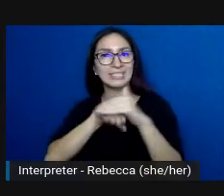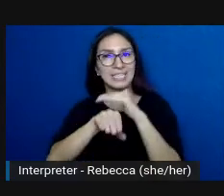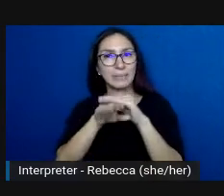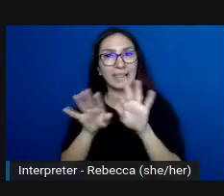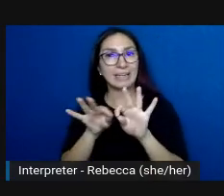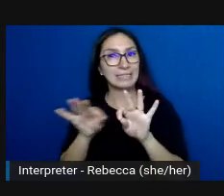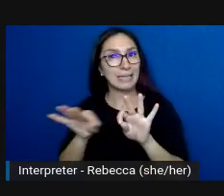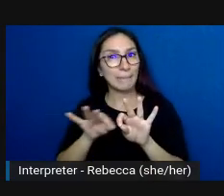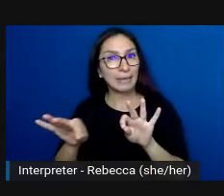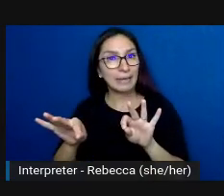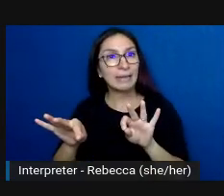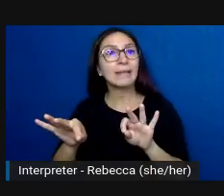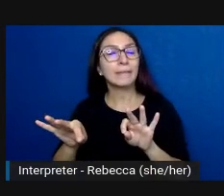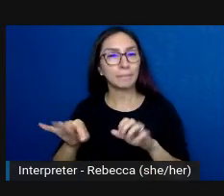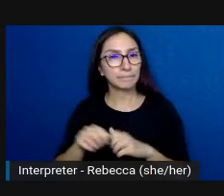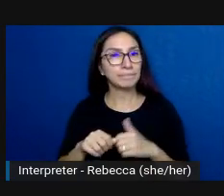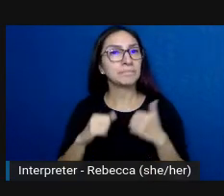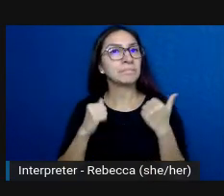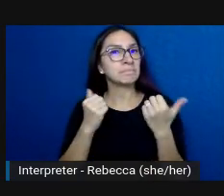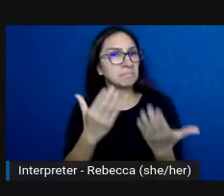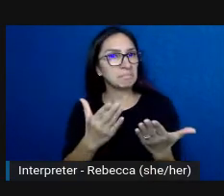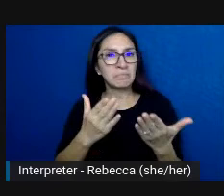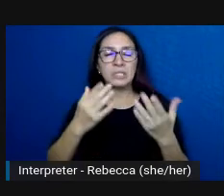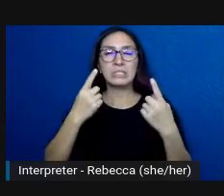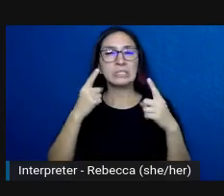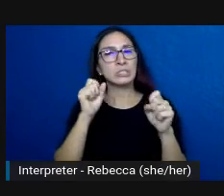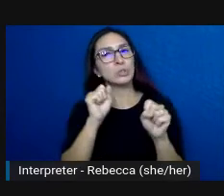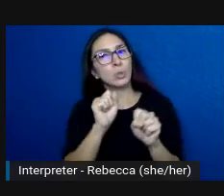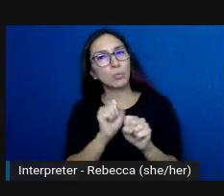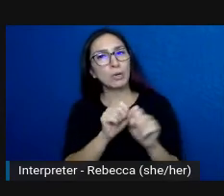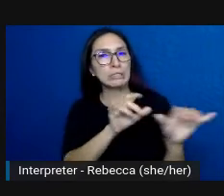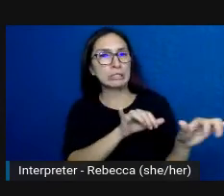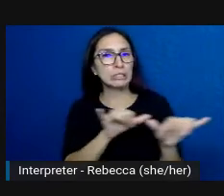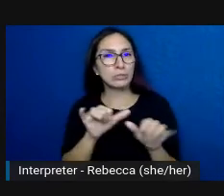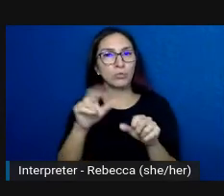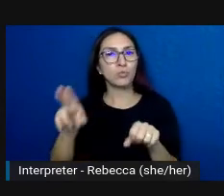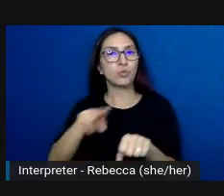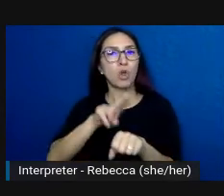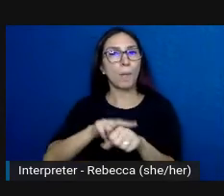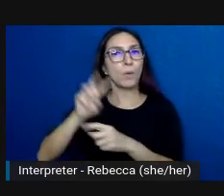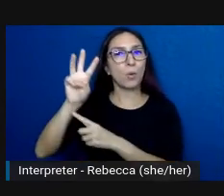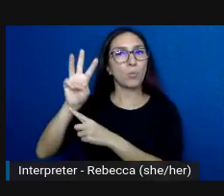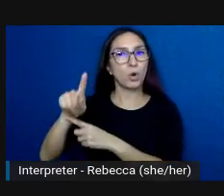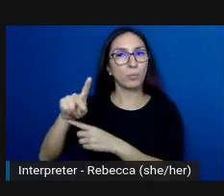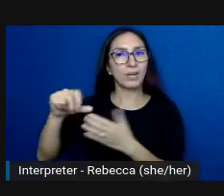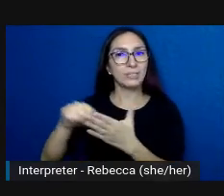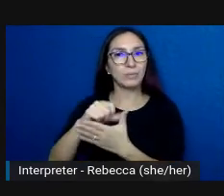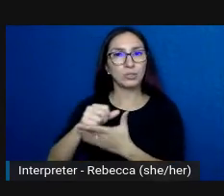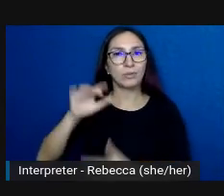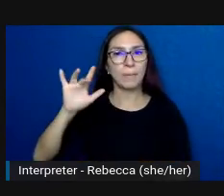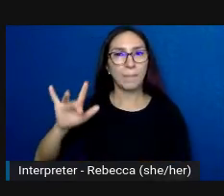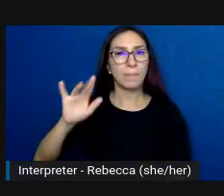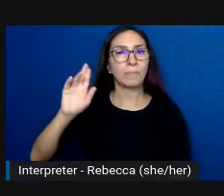And it works like normal WordPress page. You can update, you can preview changes.